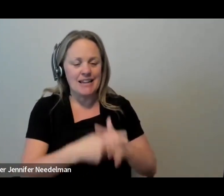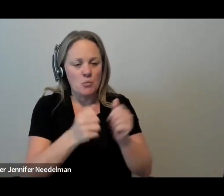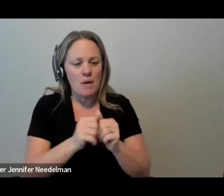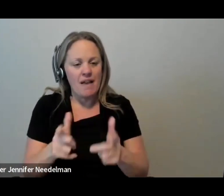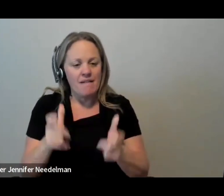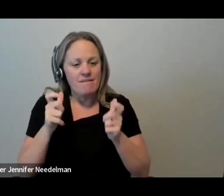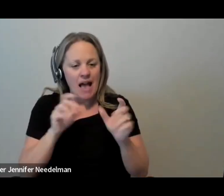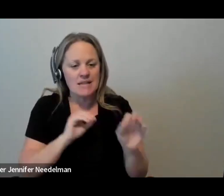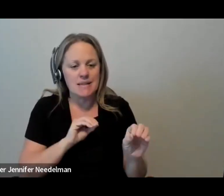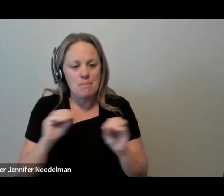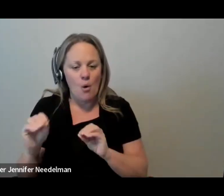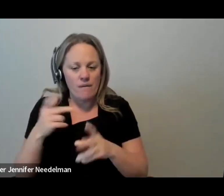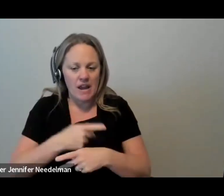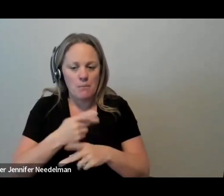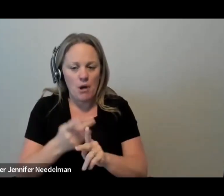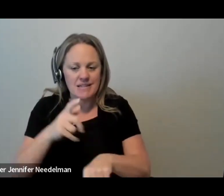timelines in a large organization?